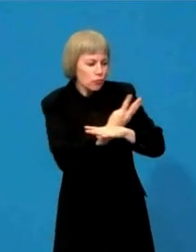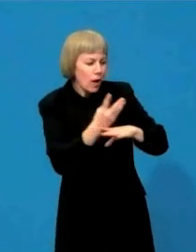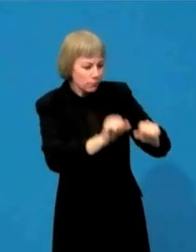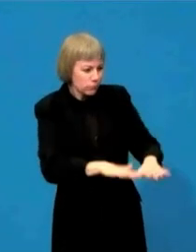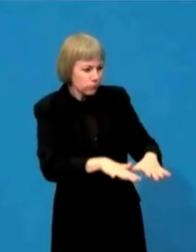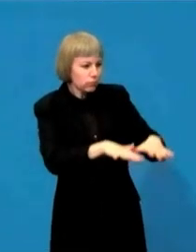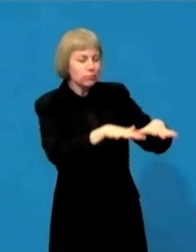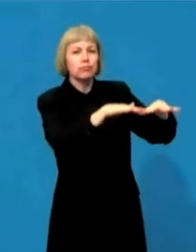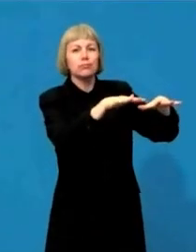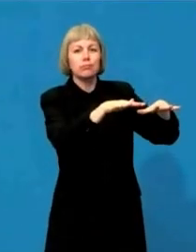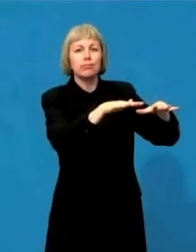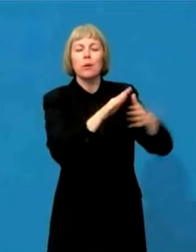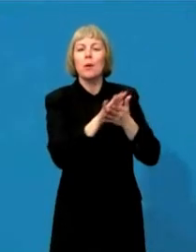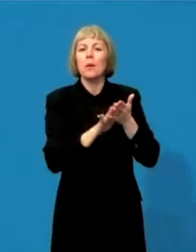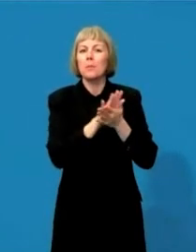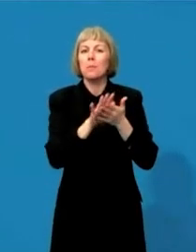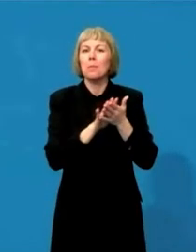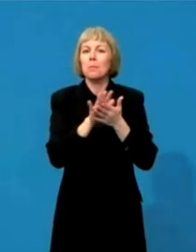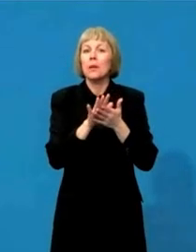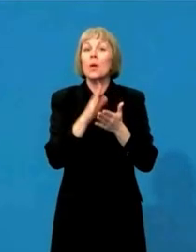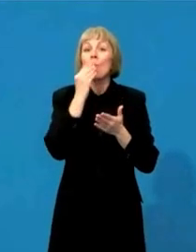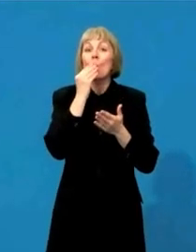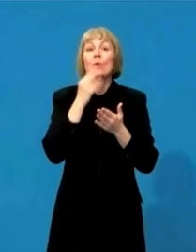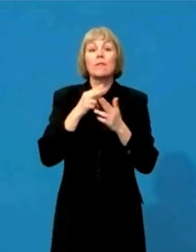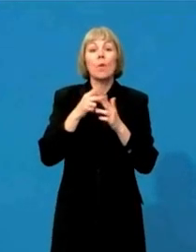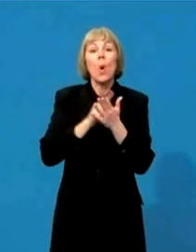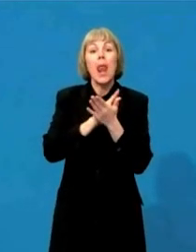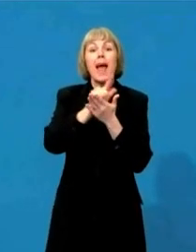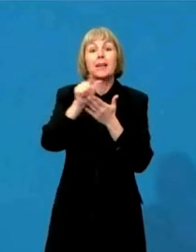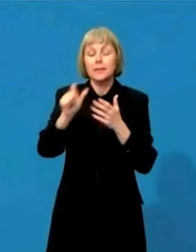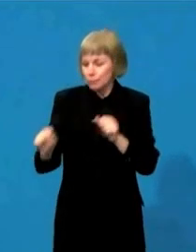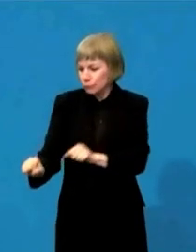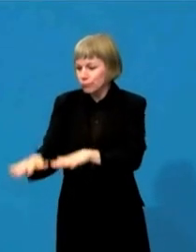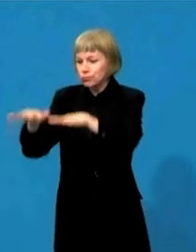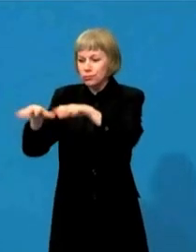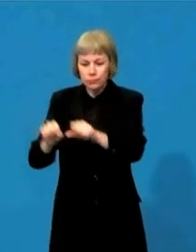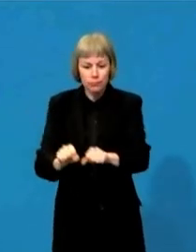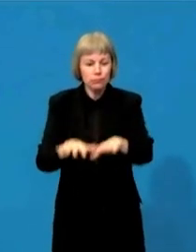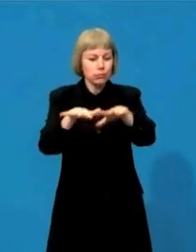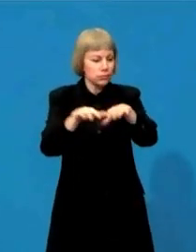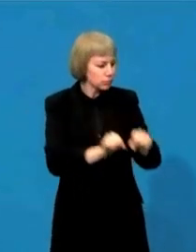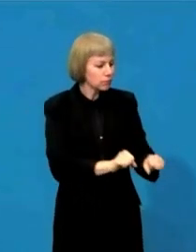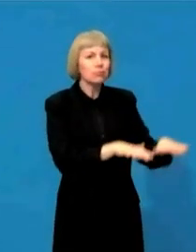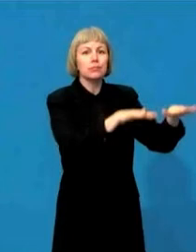filling up our aquifers all on the Fitzroy river and it's filling up our billabongs and